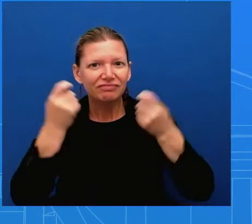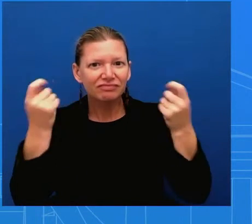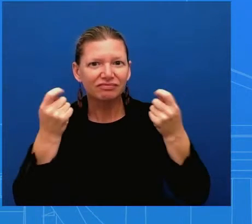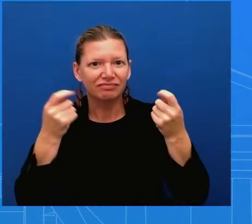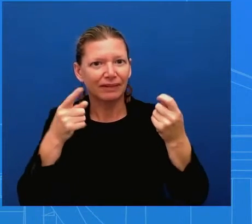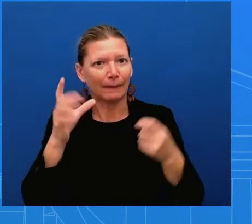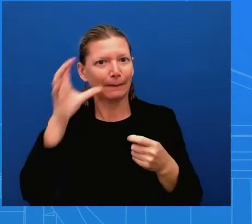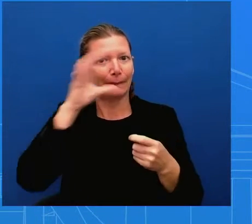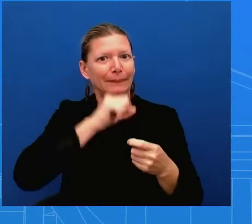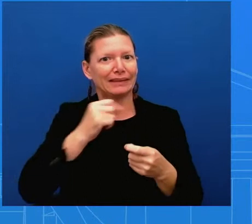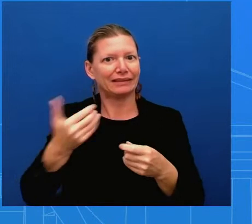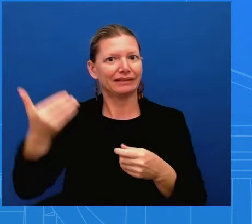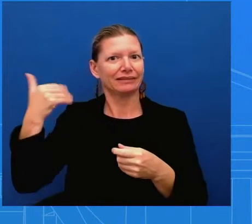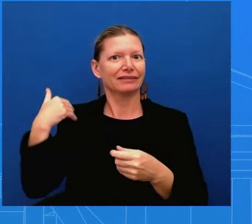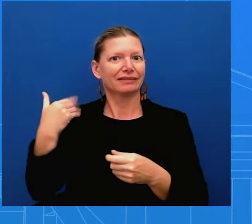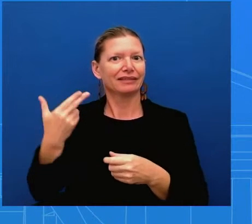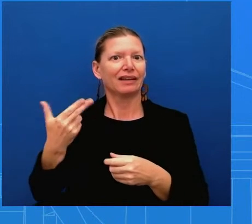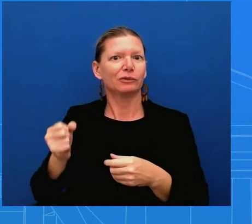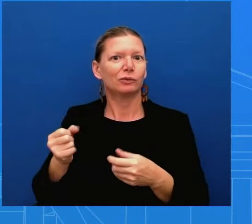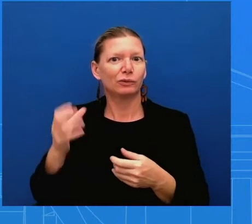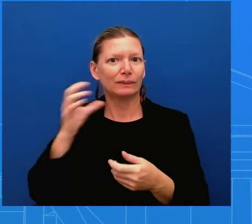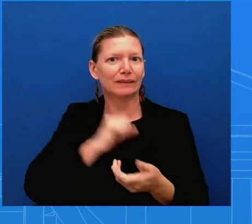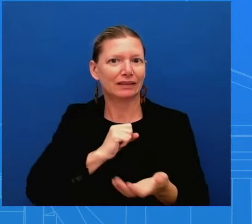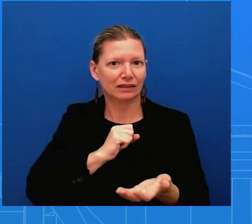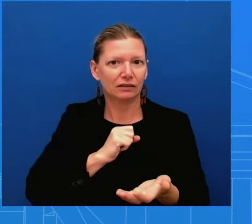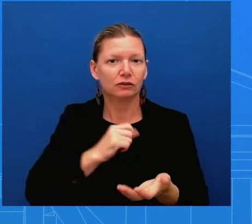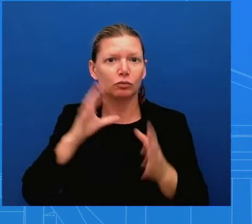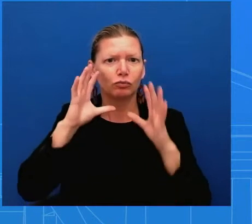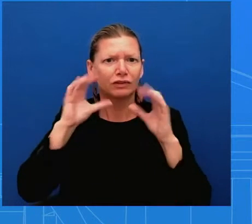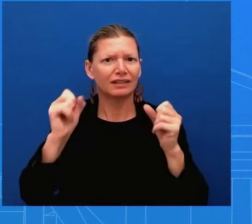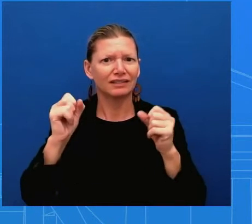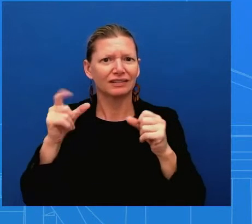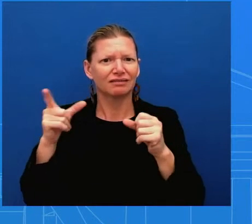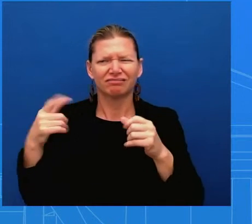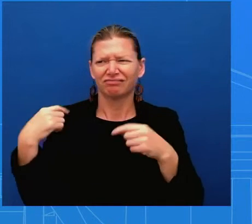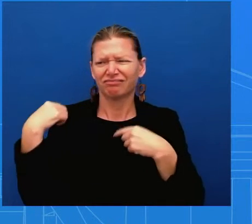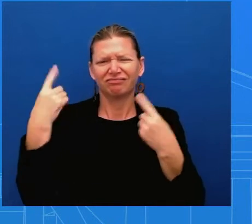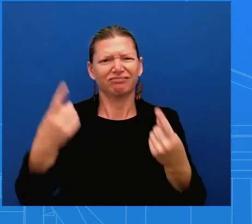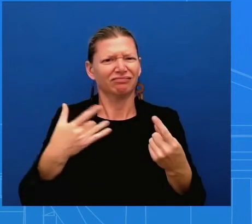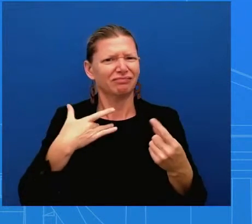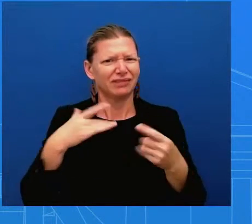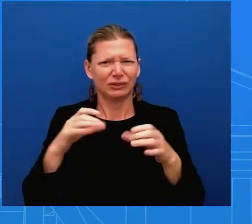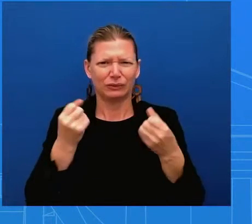He's done them throughout his vice -- as a vice president, as a senator. He knows how important it is not just to the graduates